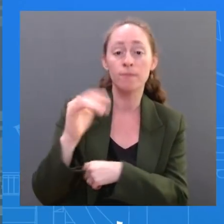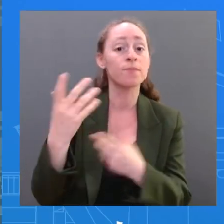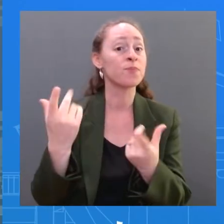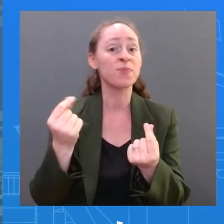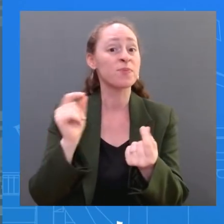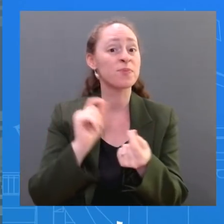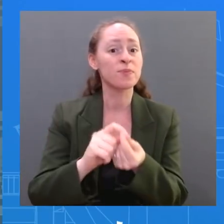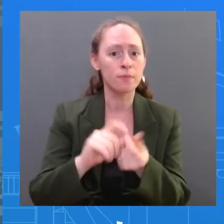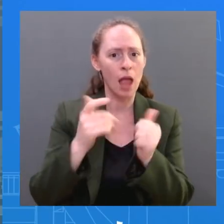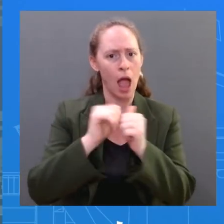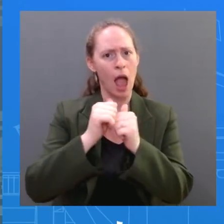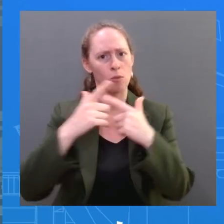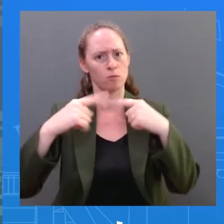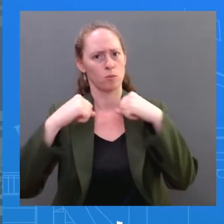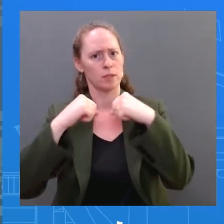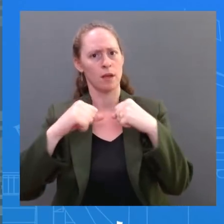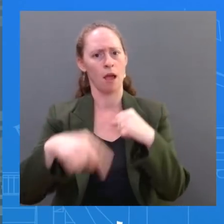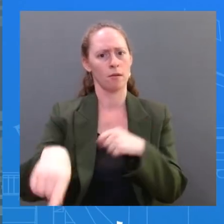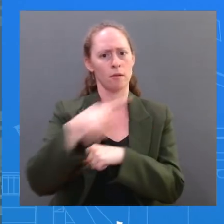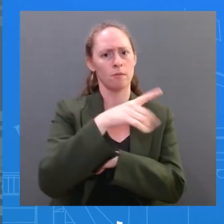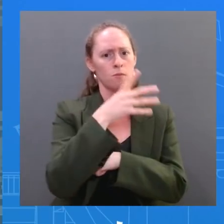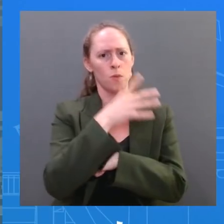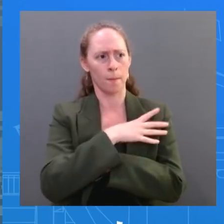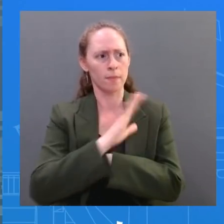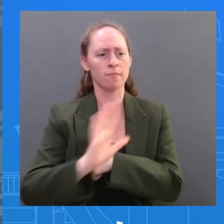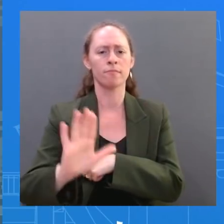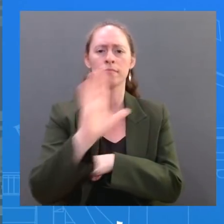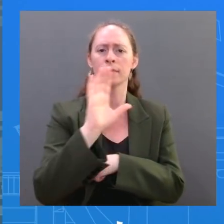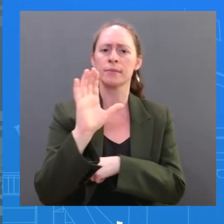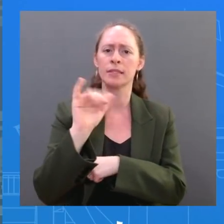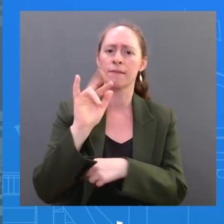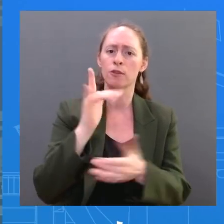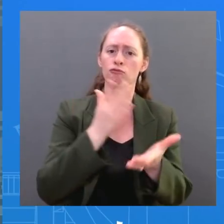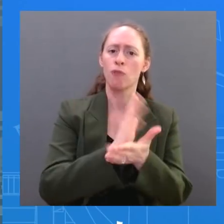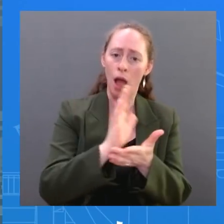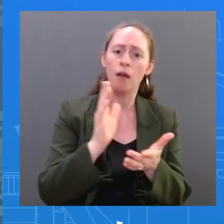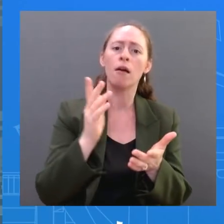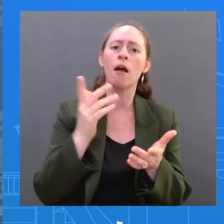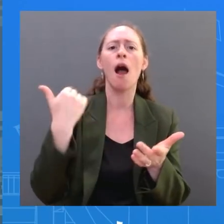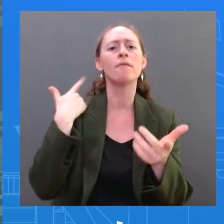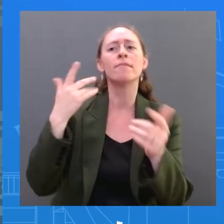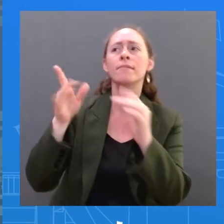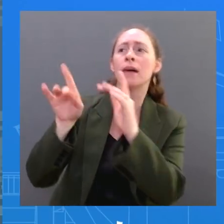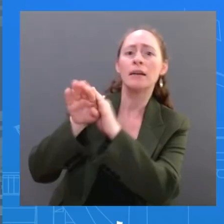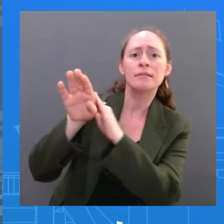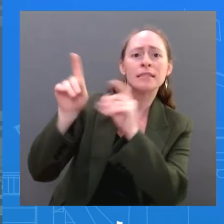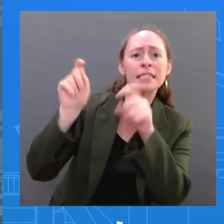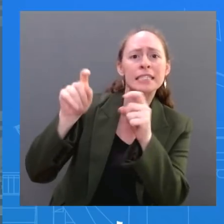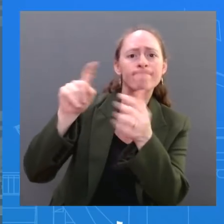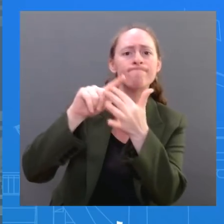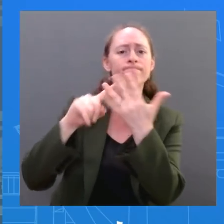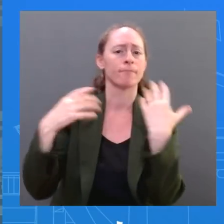working really with colleagues all across the White House and around the administration, has been working around the clock